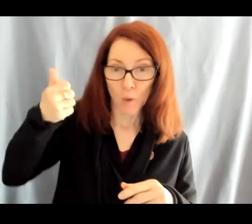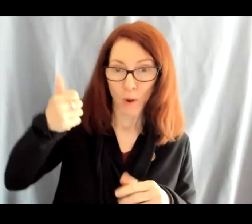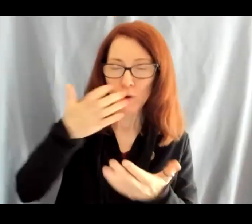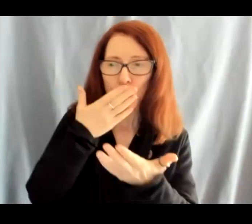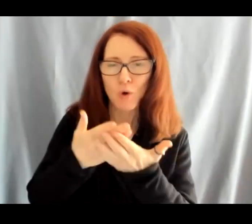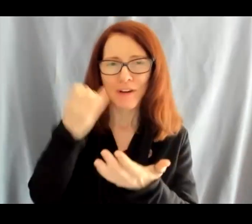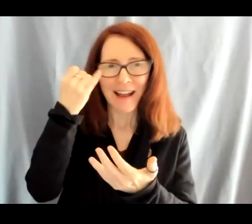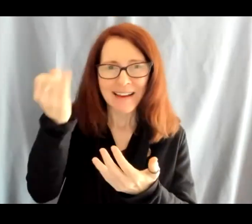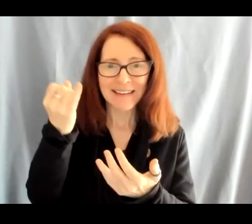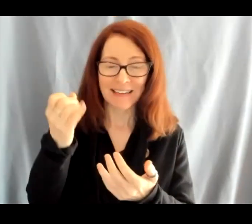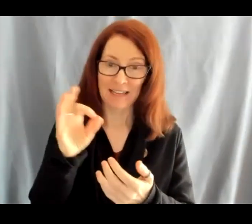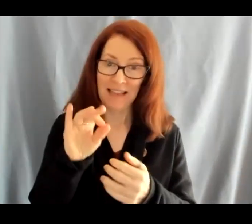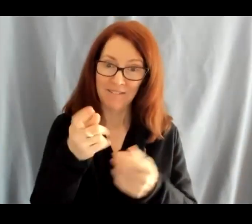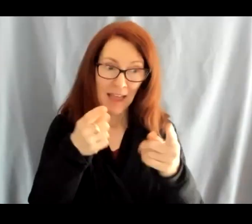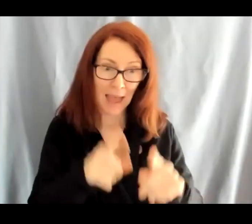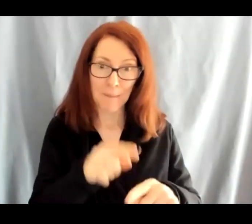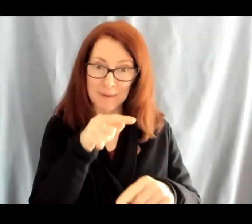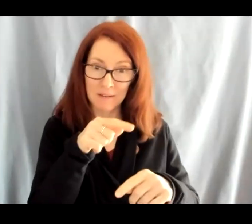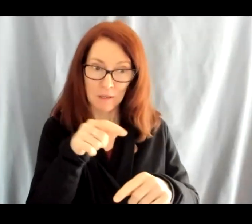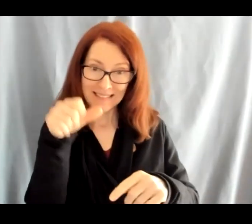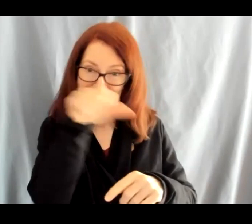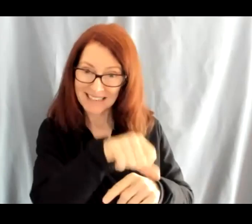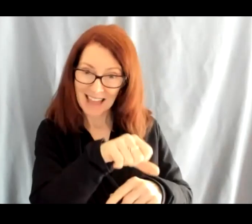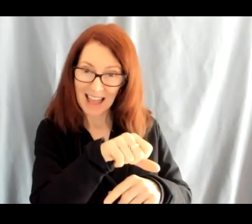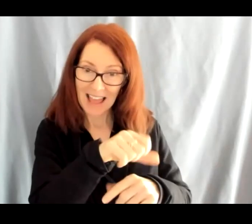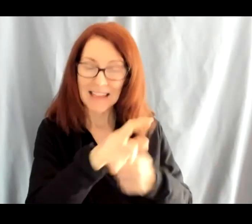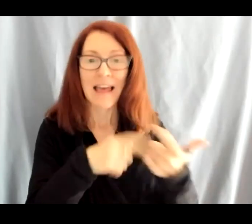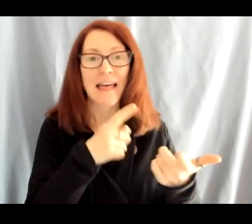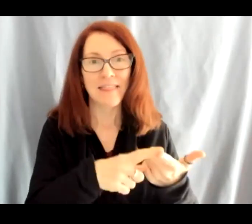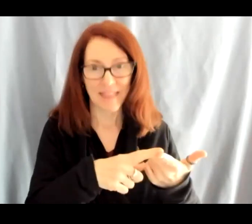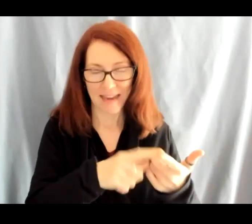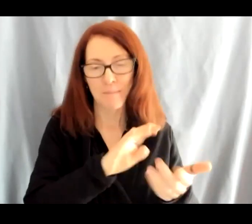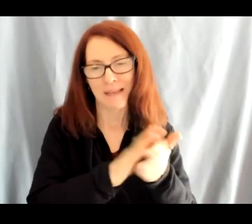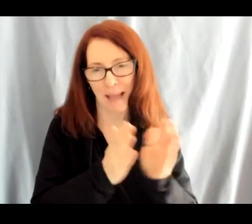denied this accommodation request and that's going to be a disability discrimination complaint